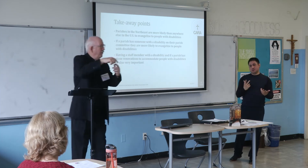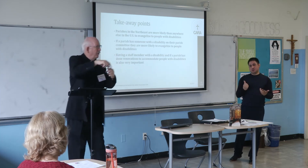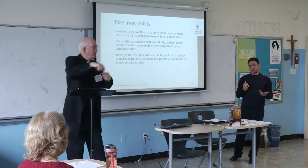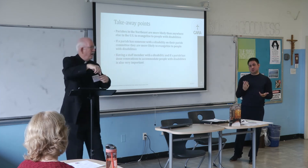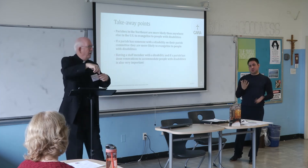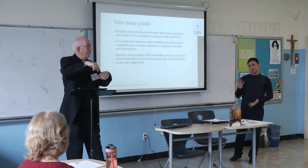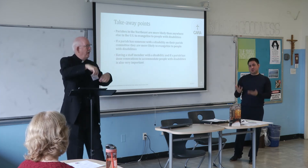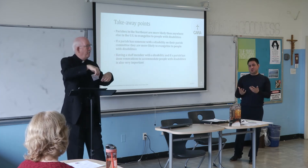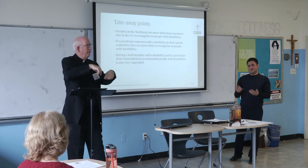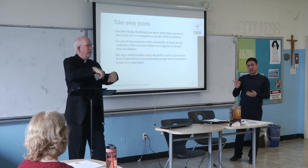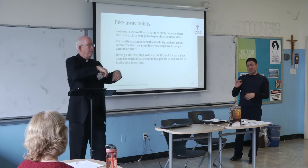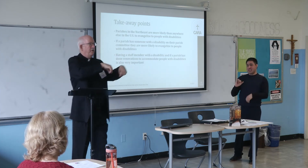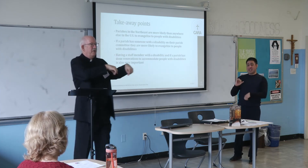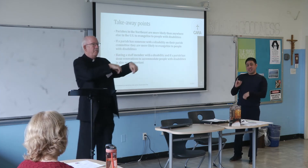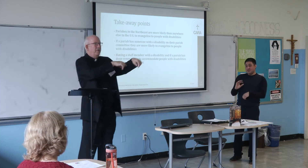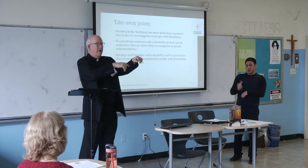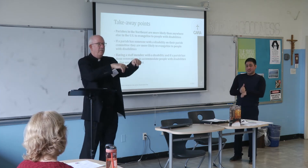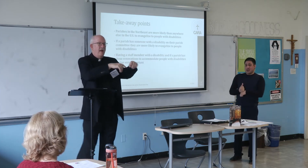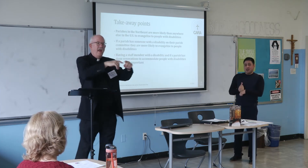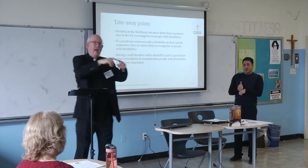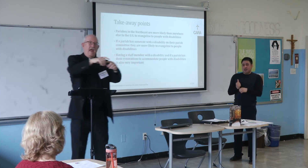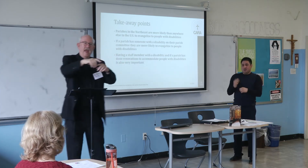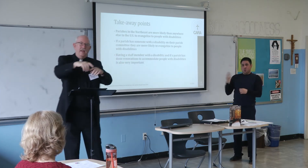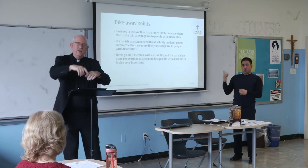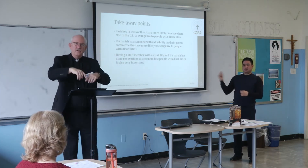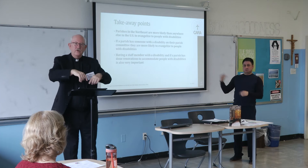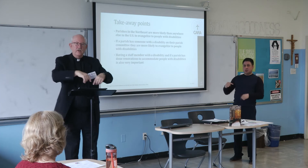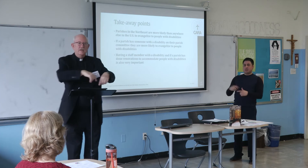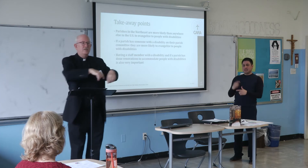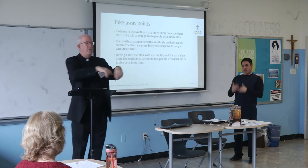you just find this step by step by step by step in this circle, and this is one